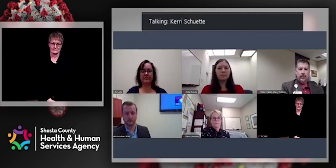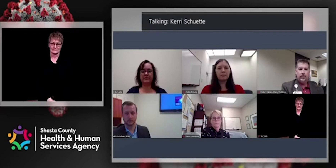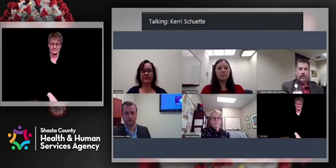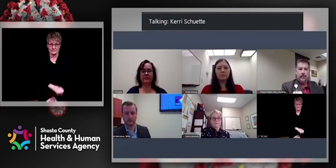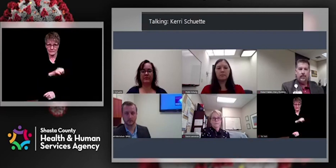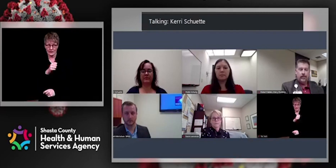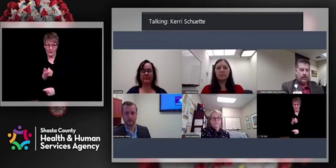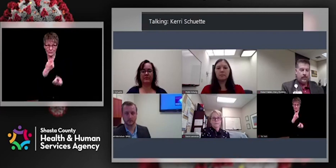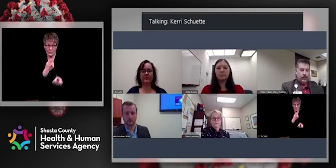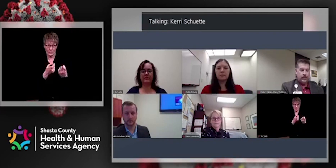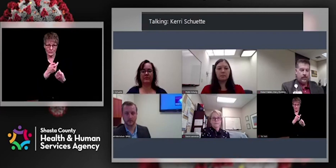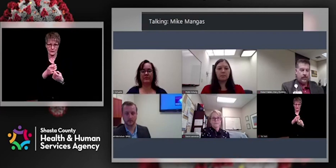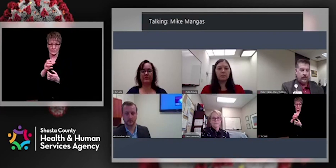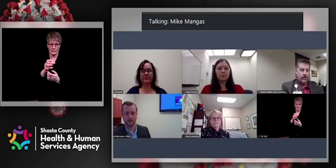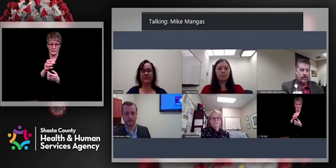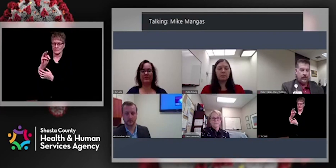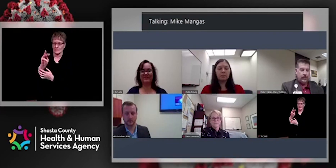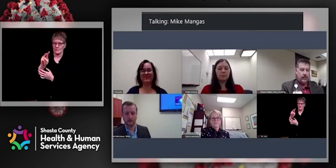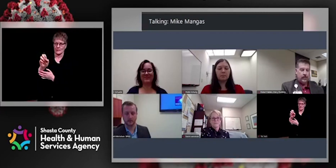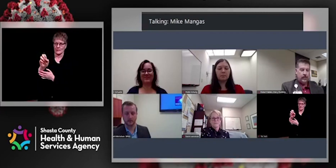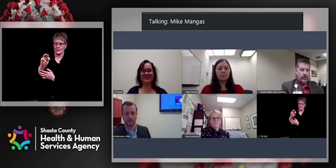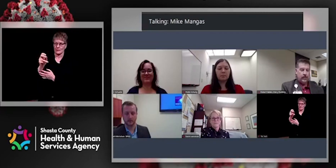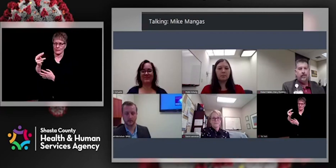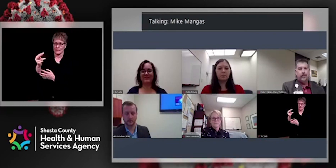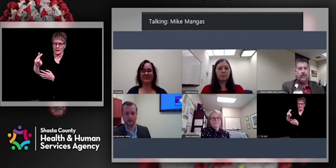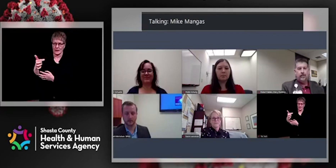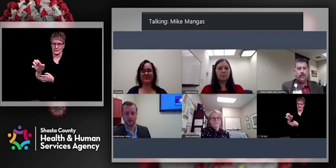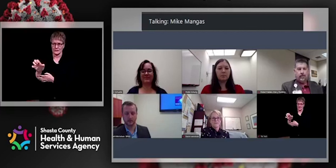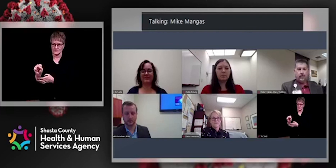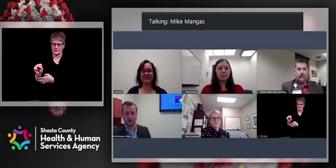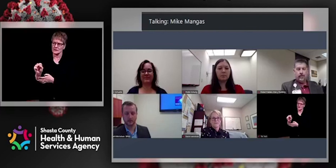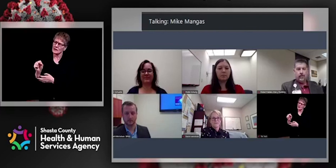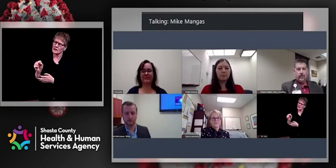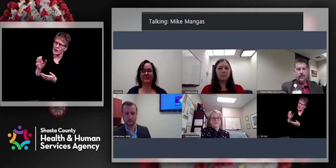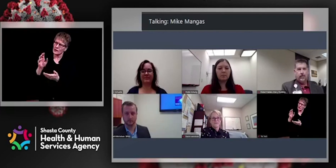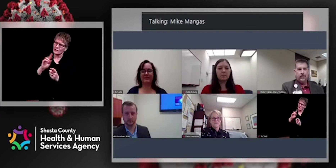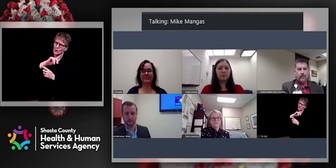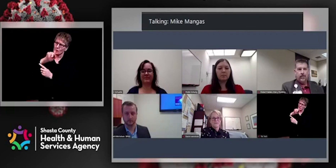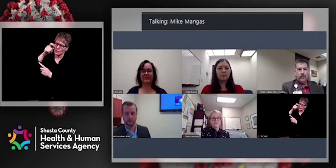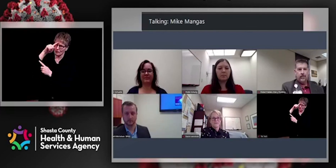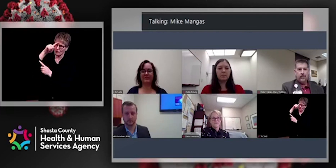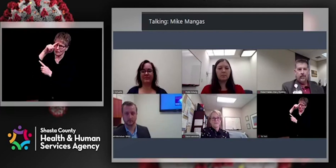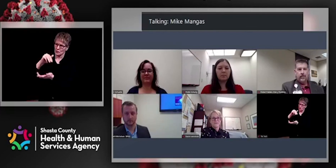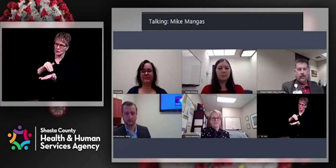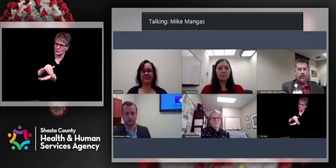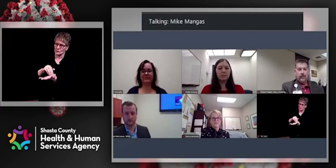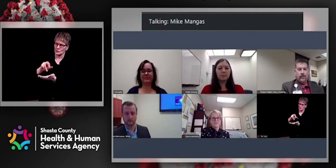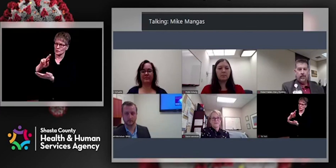Well, Dr. Ramstrom was there. I just read this morning that I guess there's been at least a